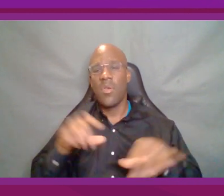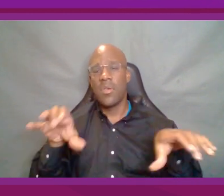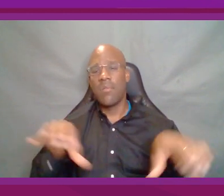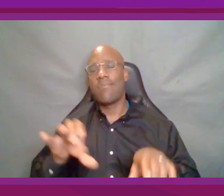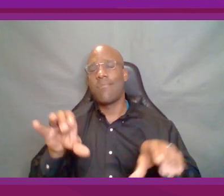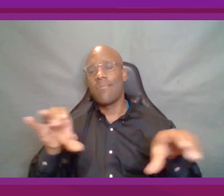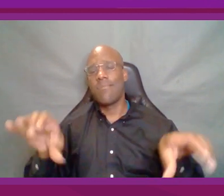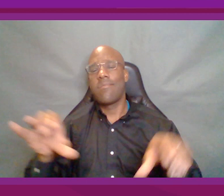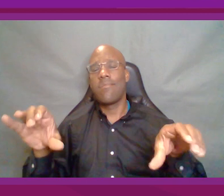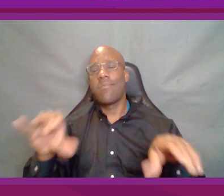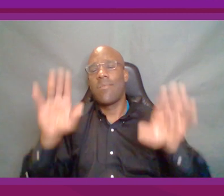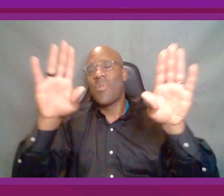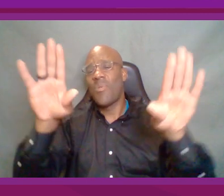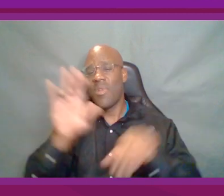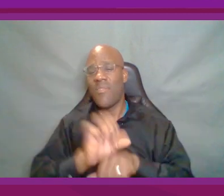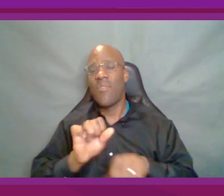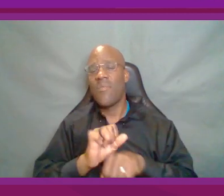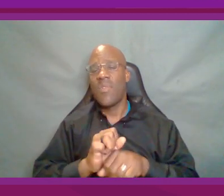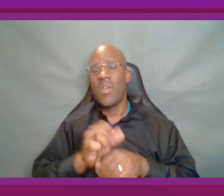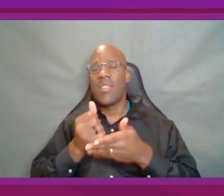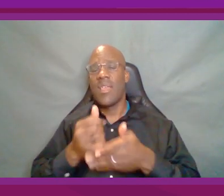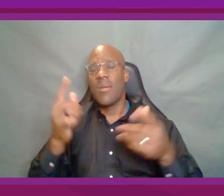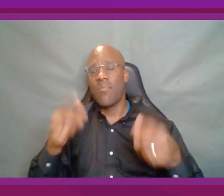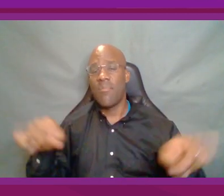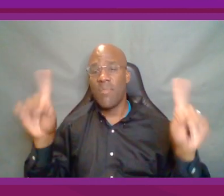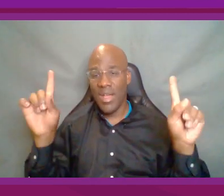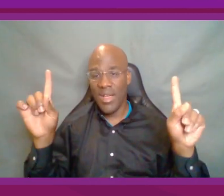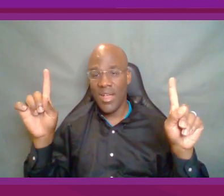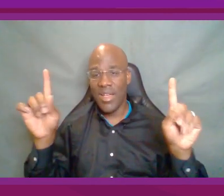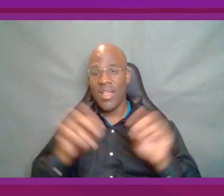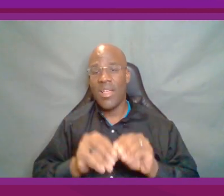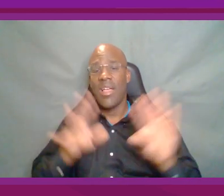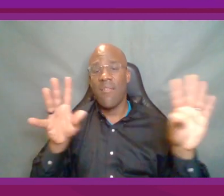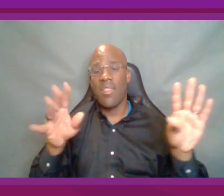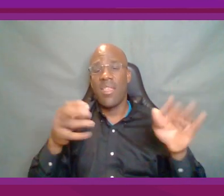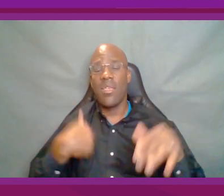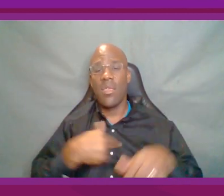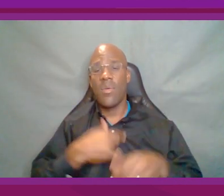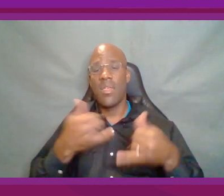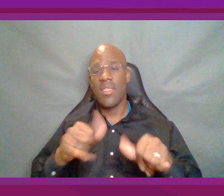such incredible, incredible work to make that a reality, and we obviously still have a long